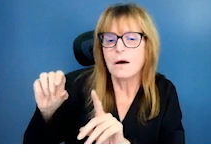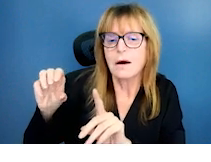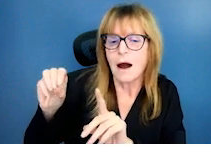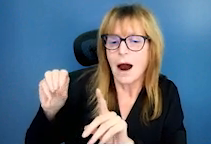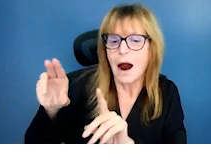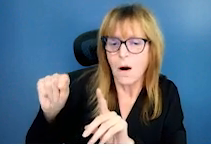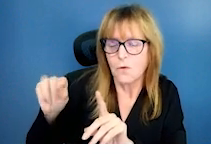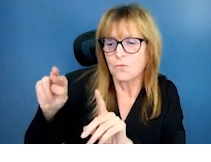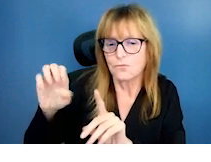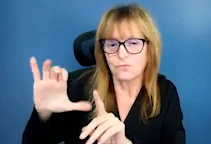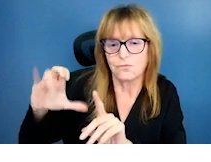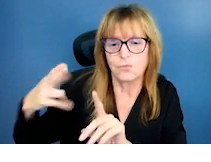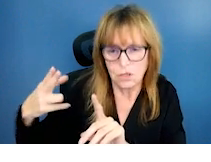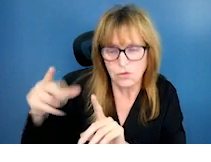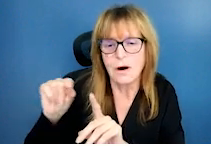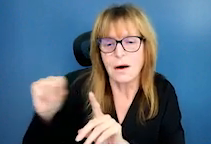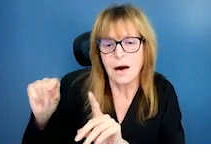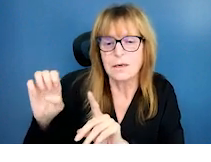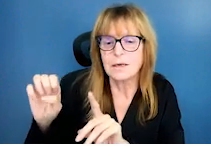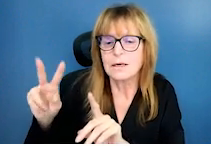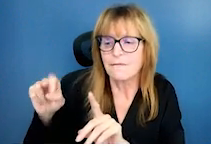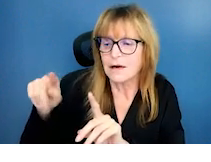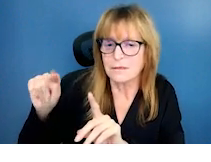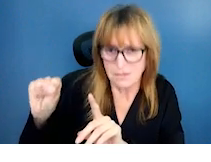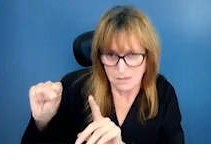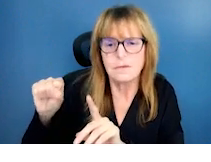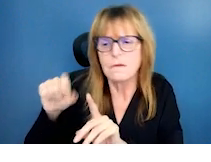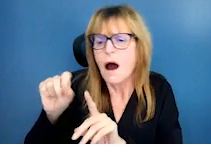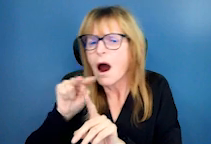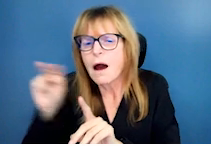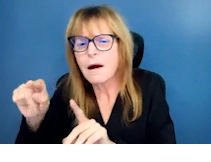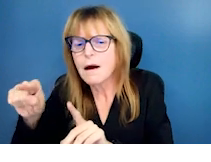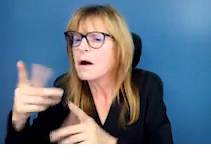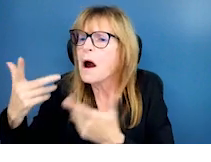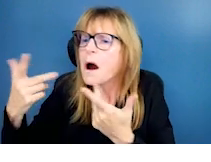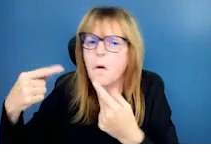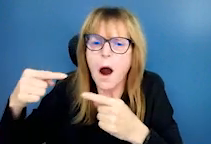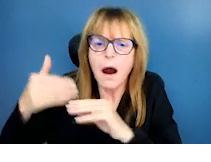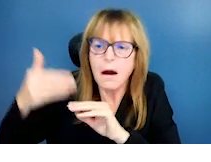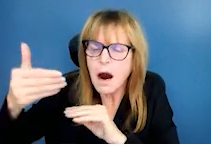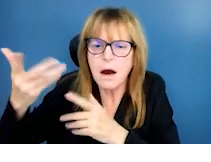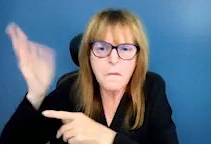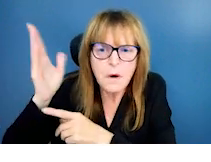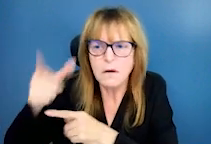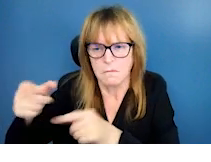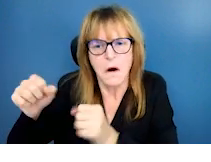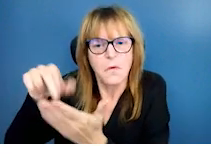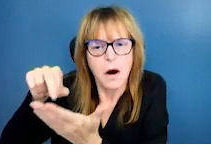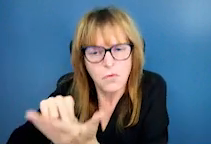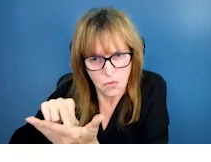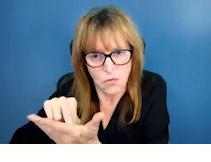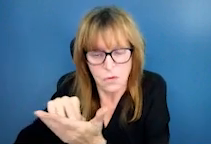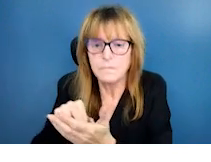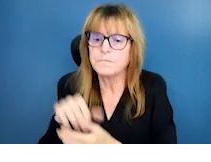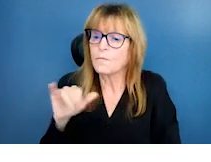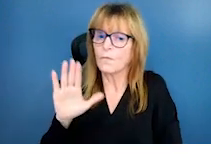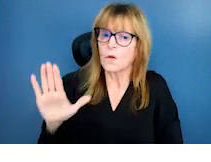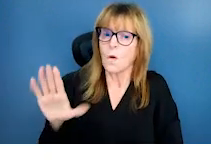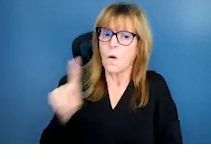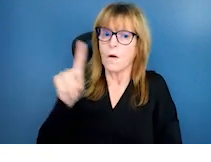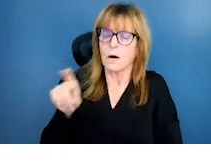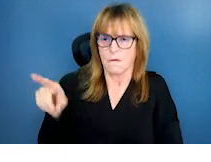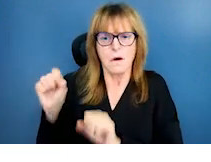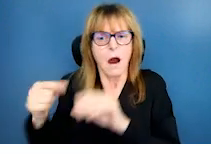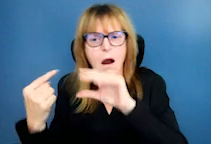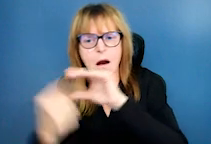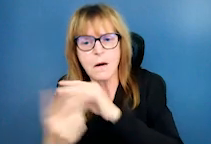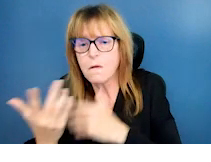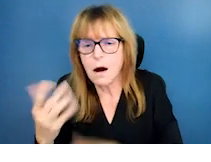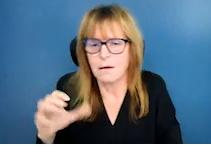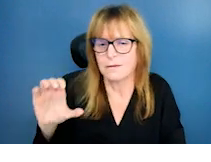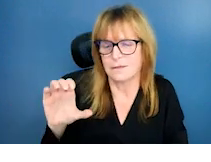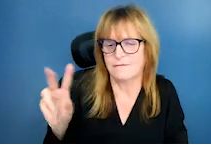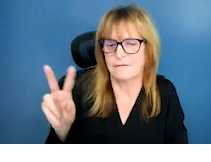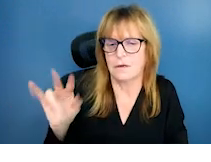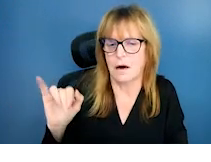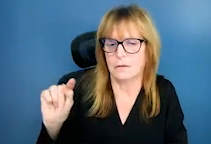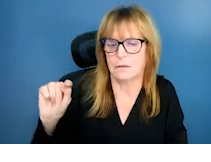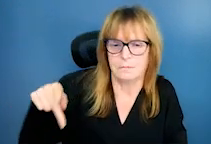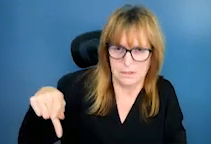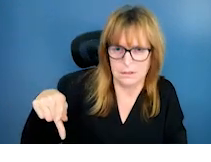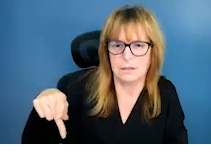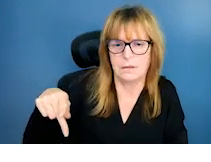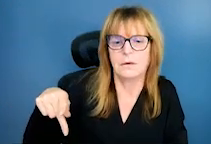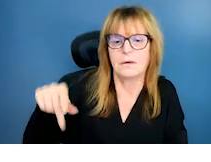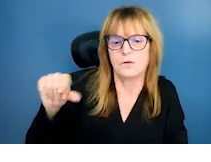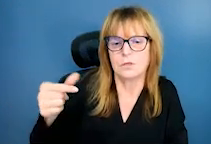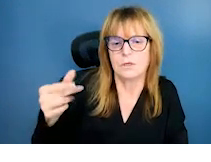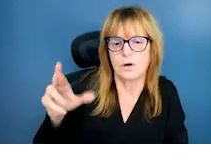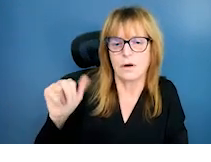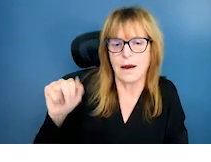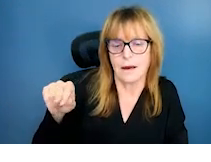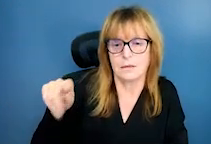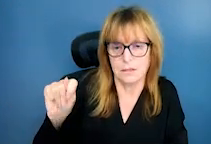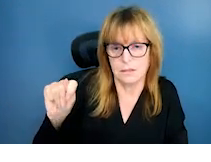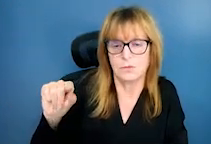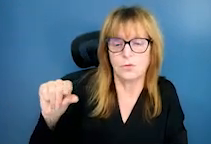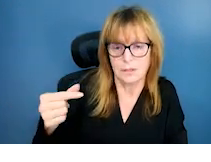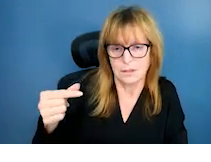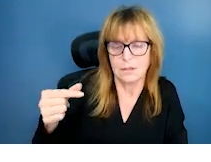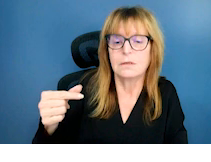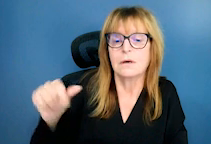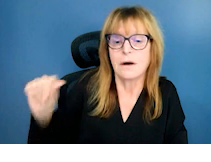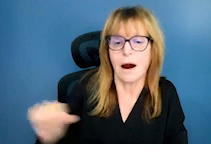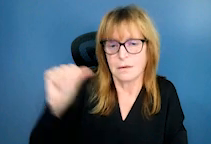You can also send your questions about the CVITP Grant to CVITPGRANTG@cra-arc.gc.ca.